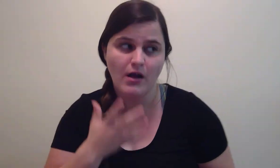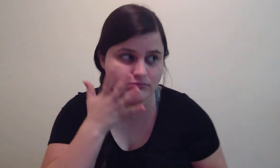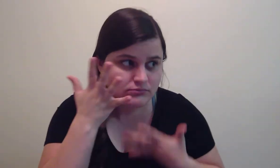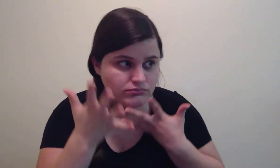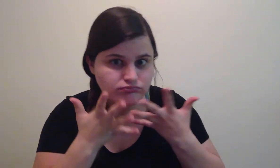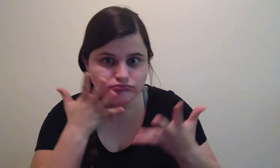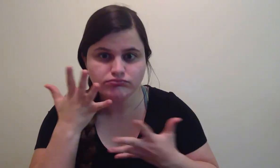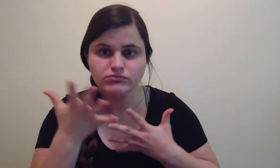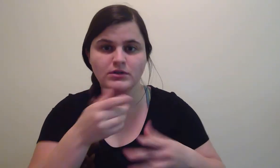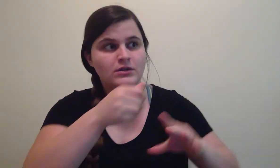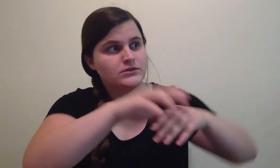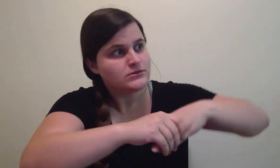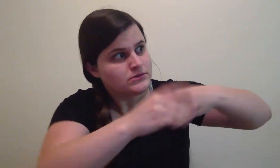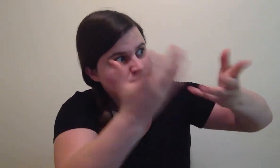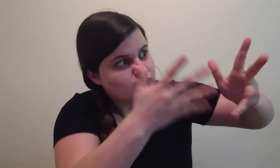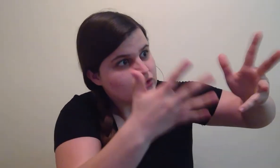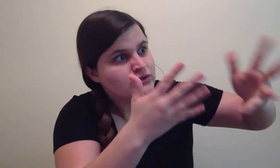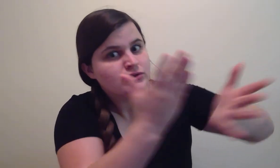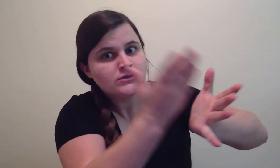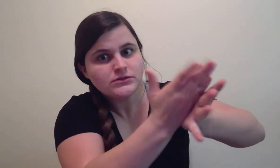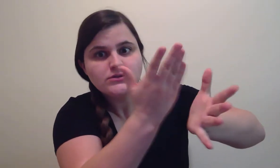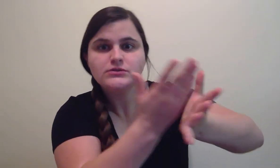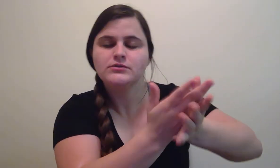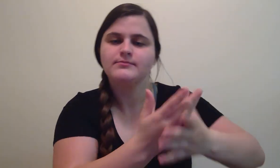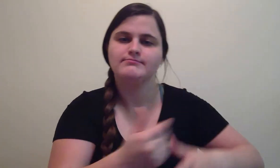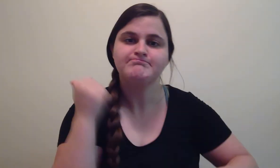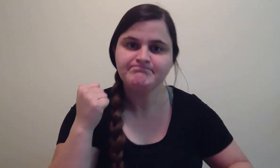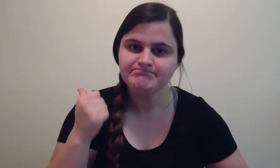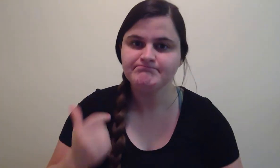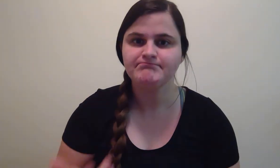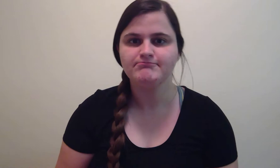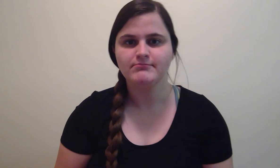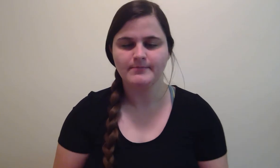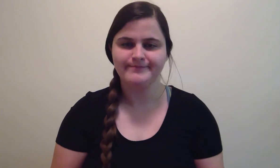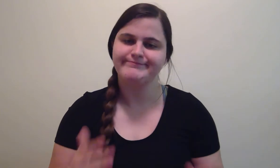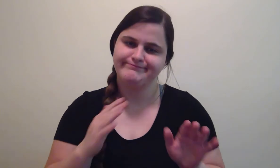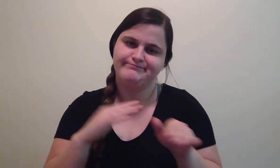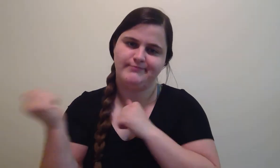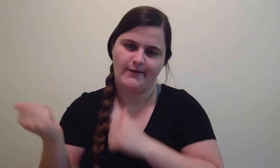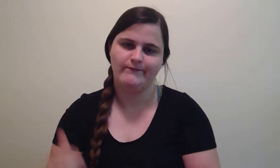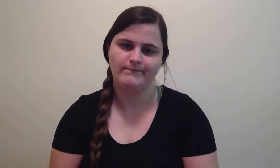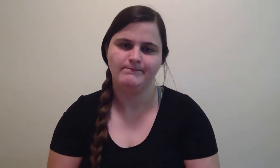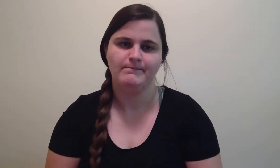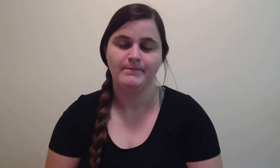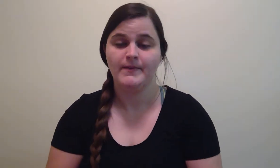It was so embarrassing! I yanked her arm and told her to stop it, but she wouldn't, so finally I just left.